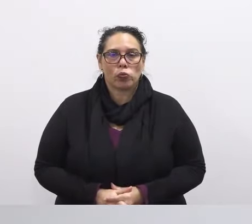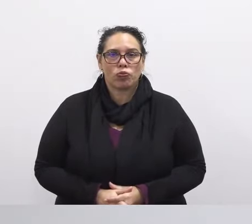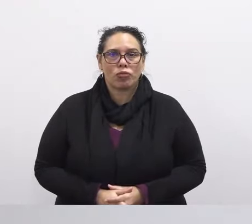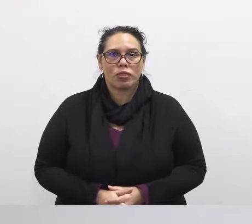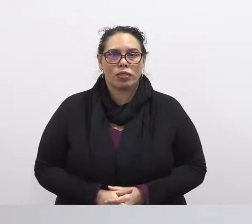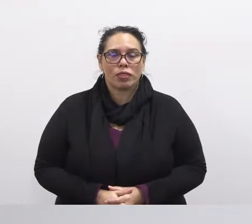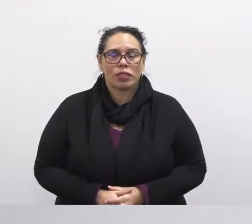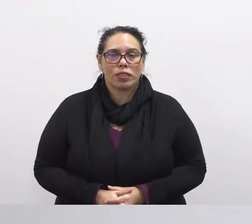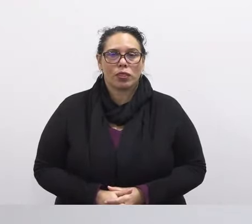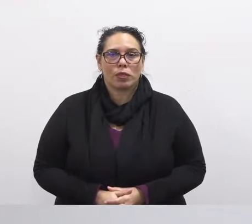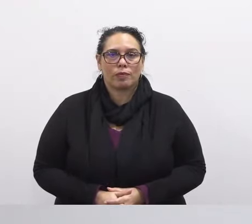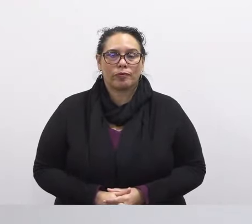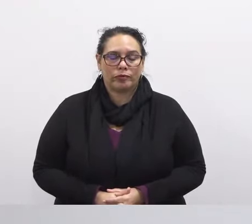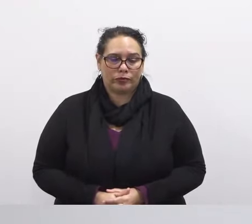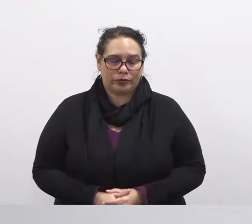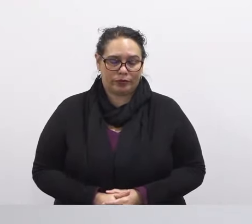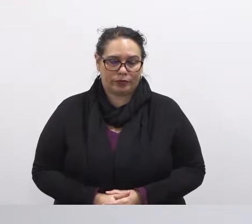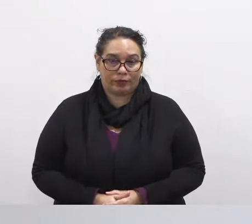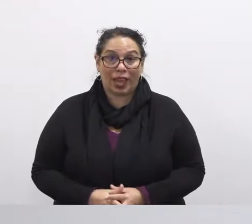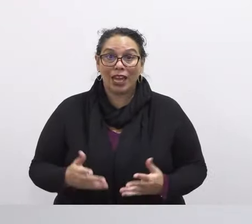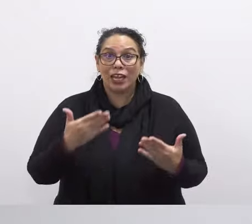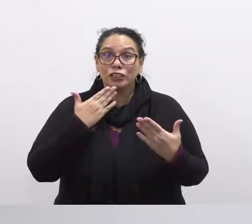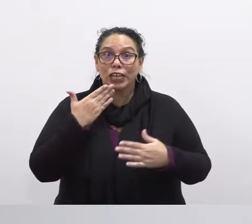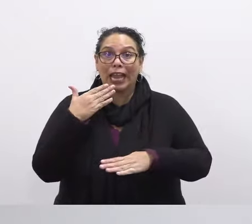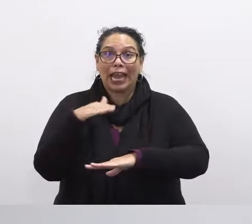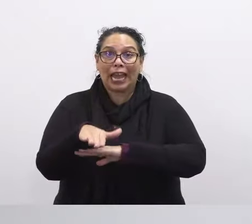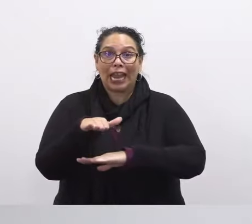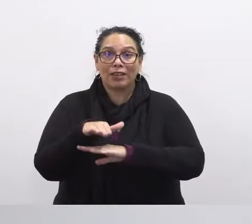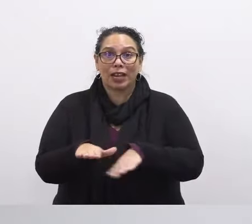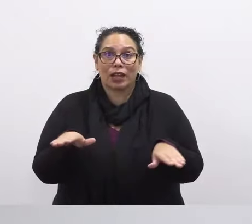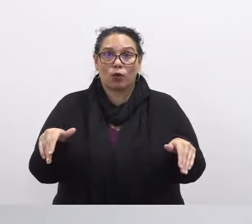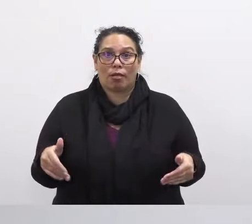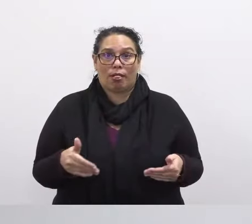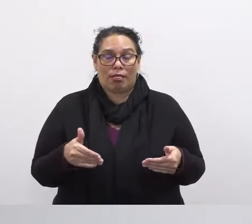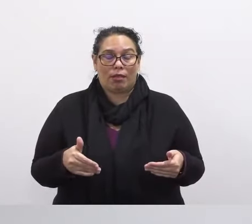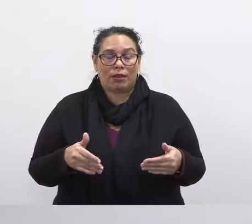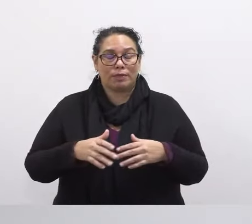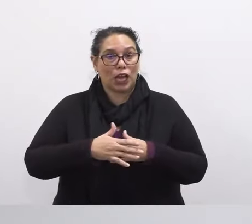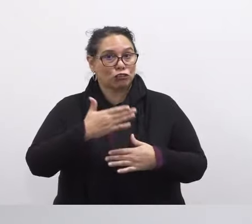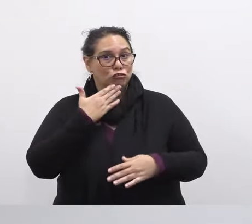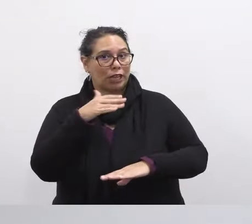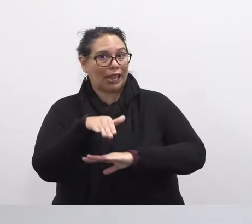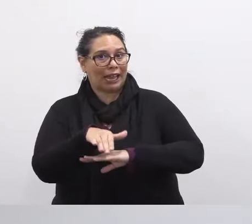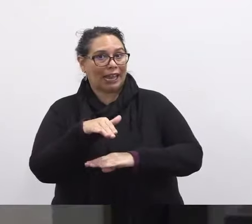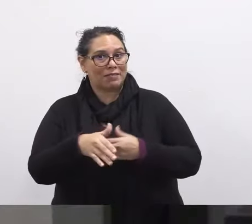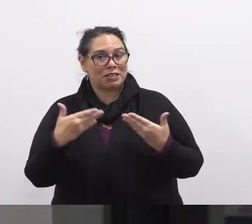[Mike] Time? - [Mr. Suarez] Please keep mask on. Good evening, welcome. Good evening, my name is Mike Zwerner.